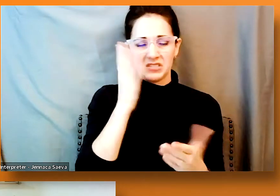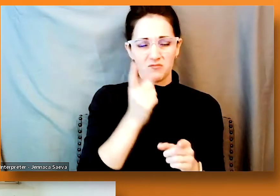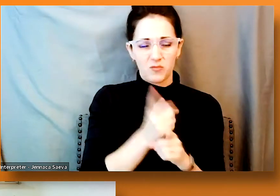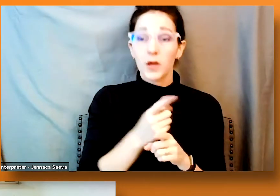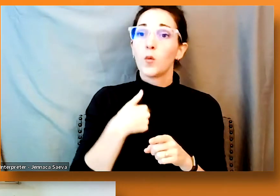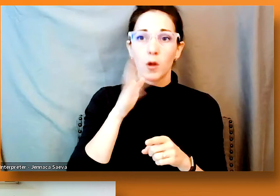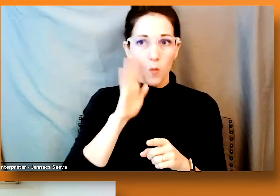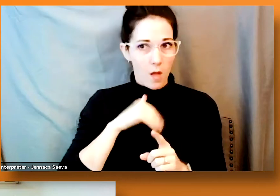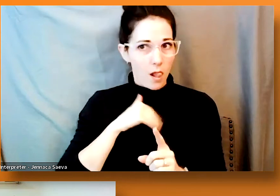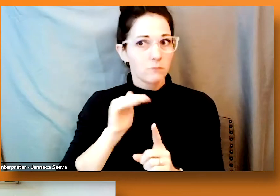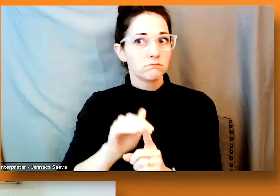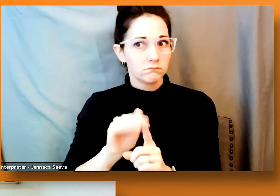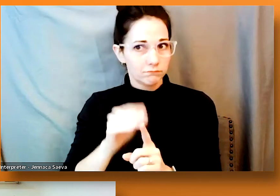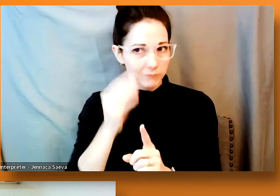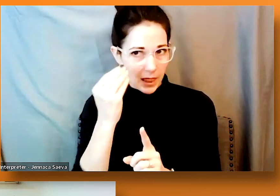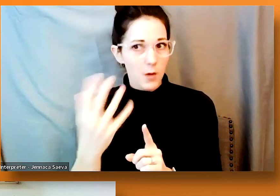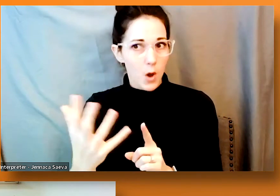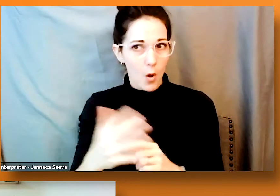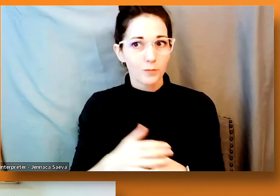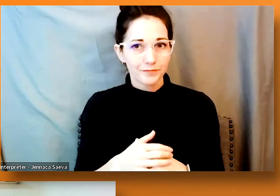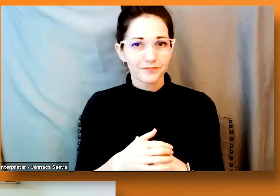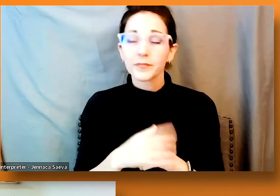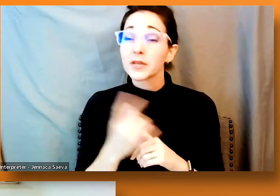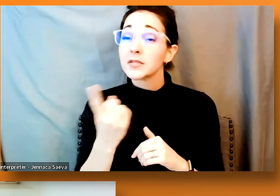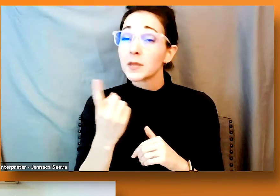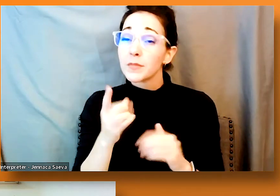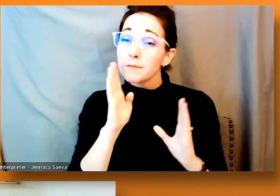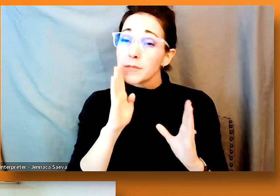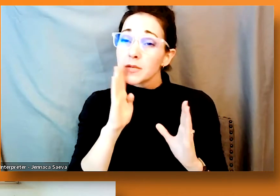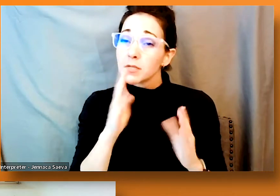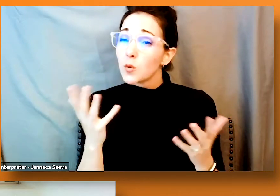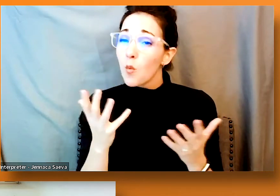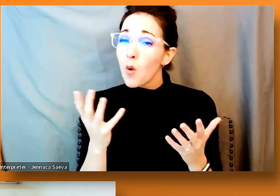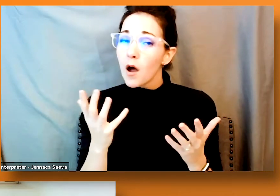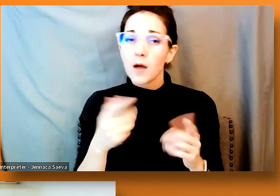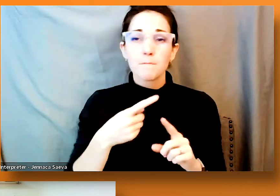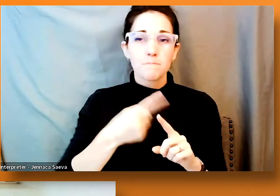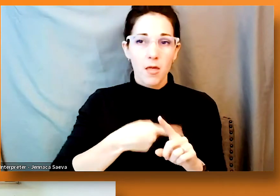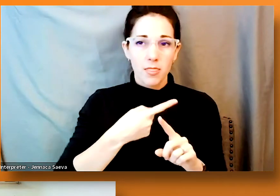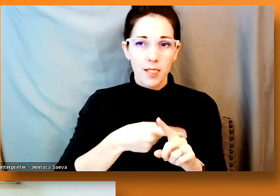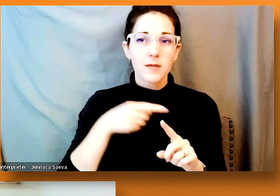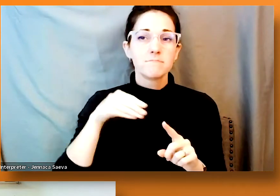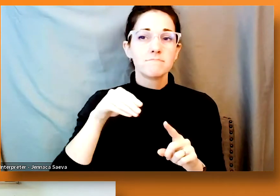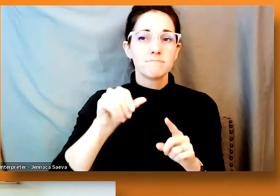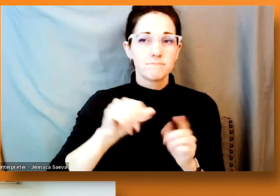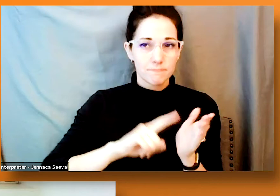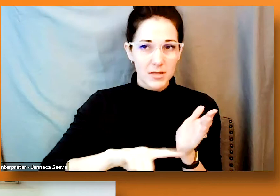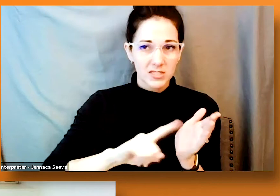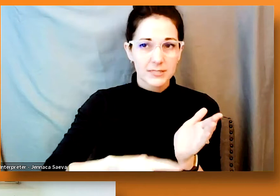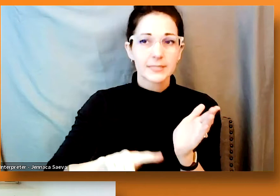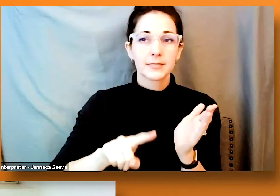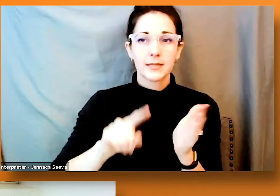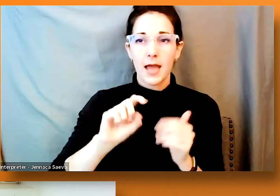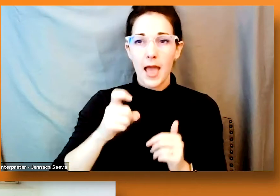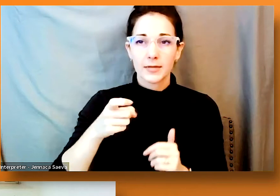The main things to look for are the monthly expenses.